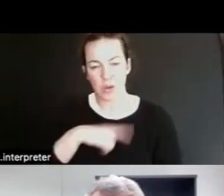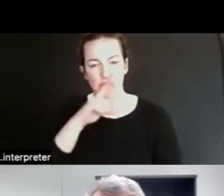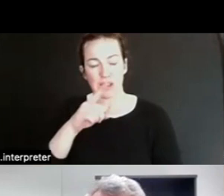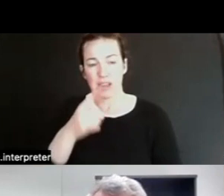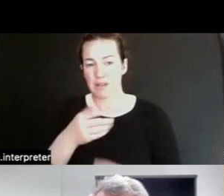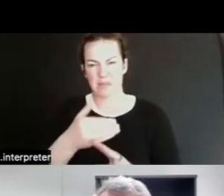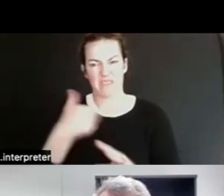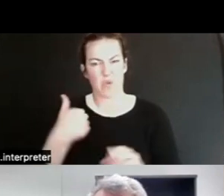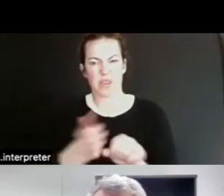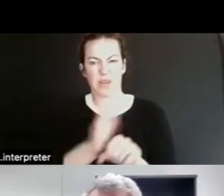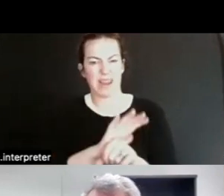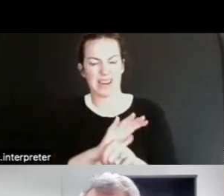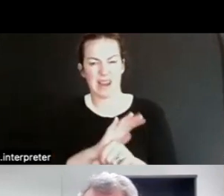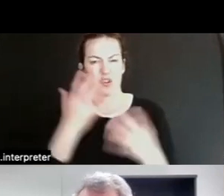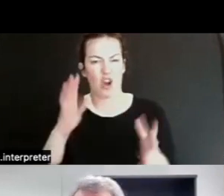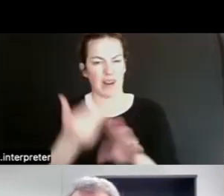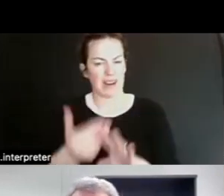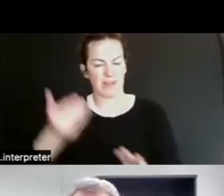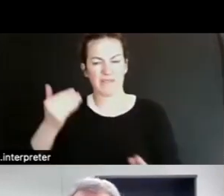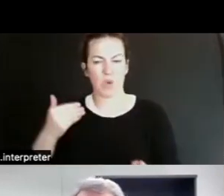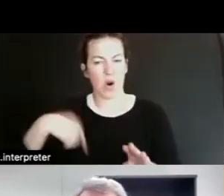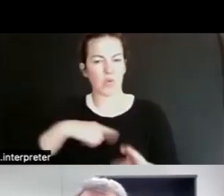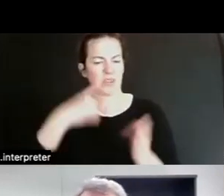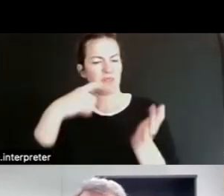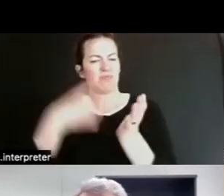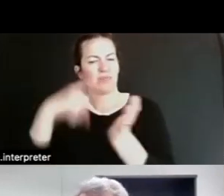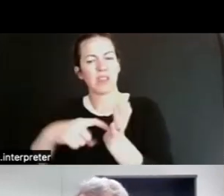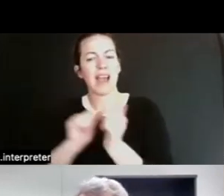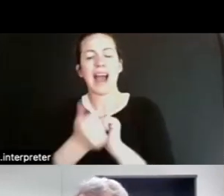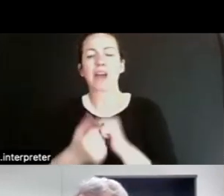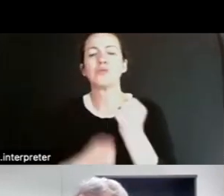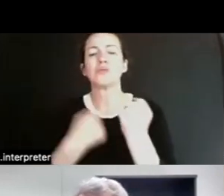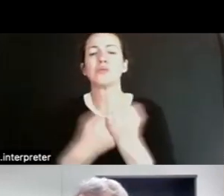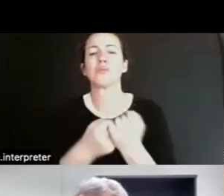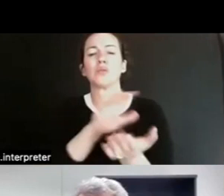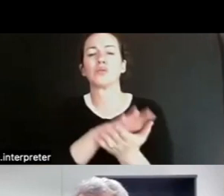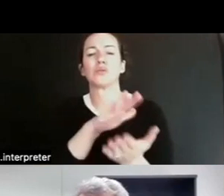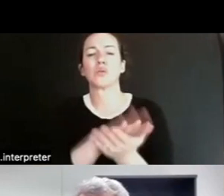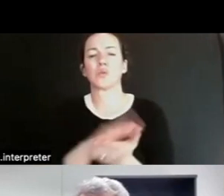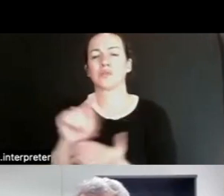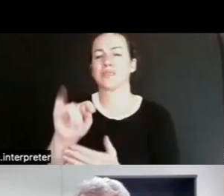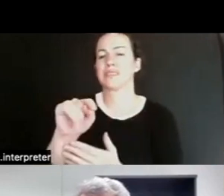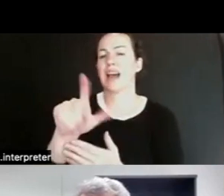pandemic looked at how do you support schools especially title one schools that already are